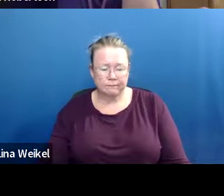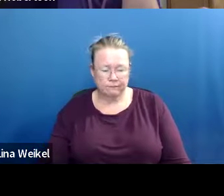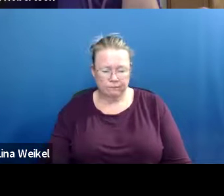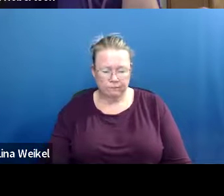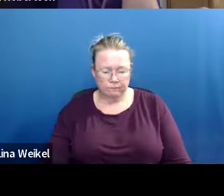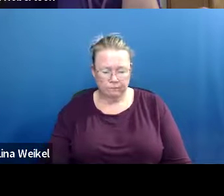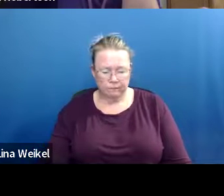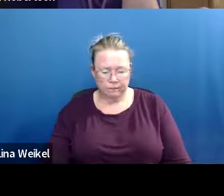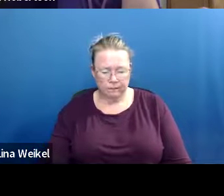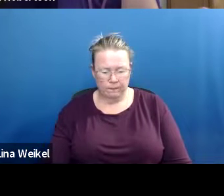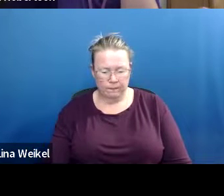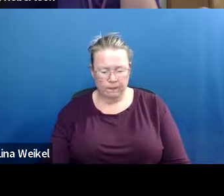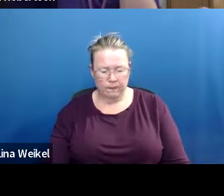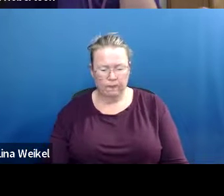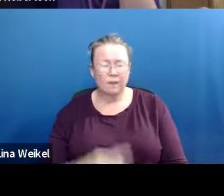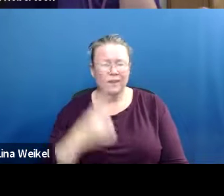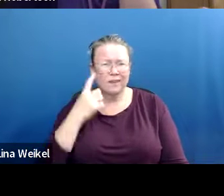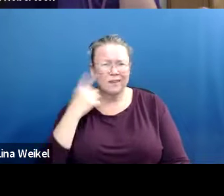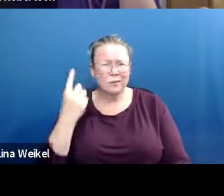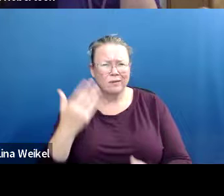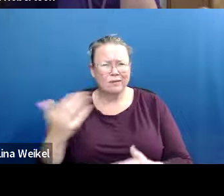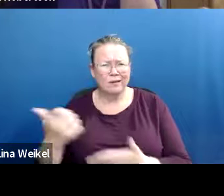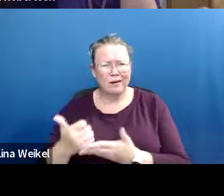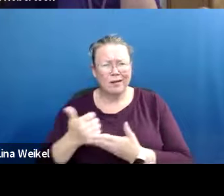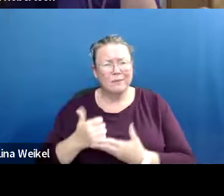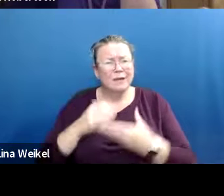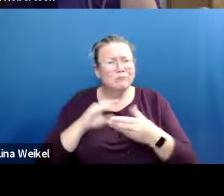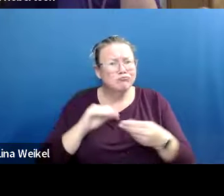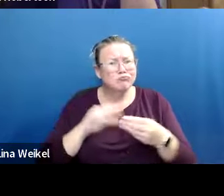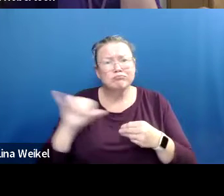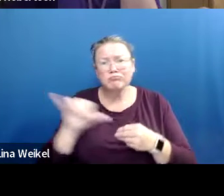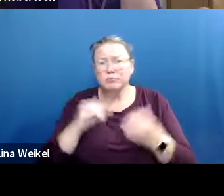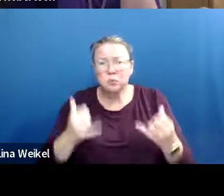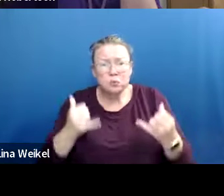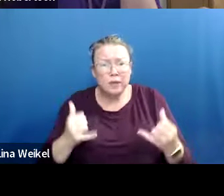Lindsay Ludwig: I think something very helpful for me is definitely sharing kind of like we did today about